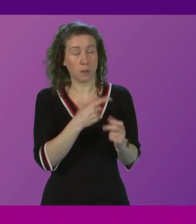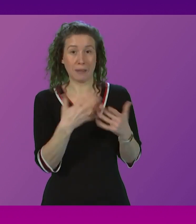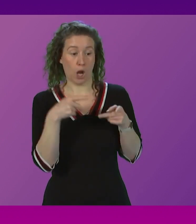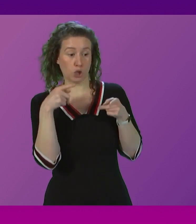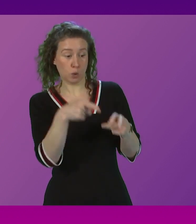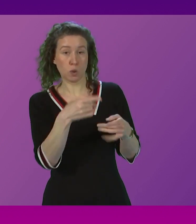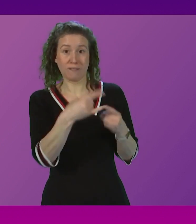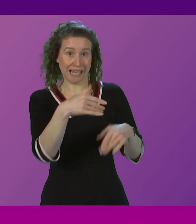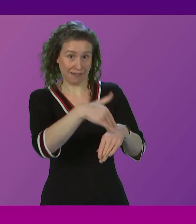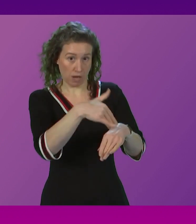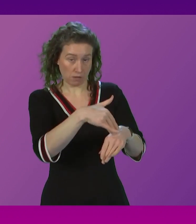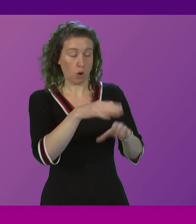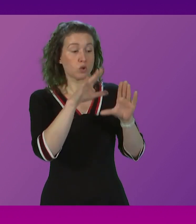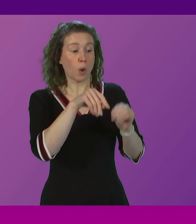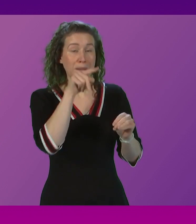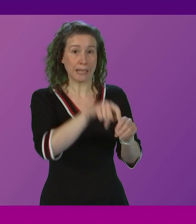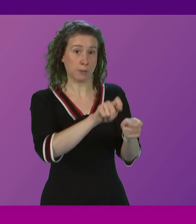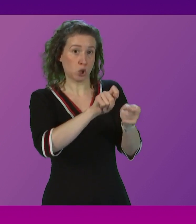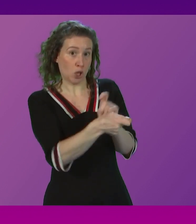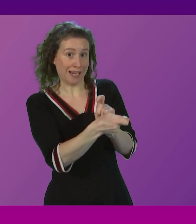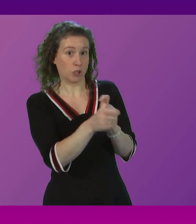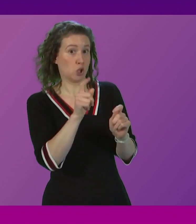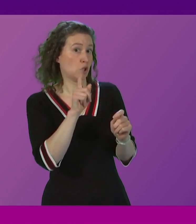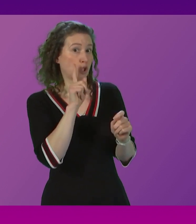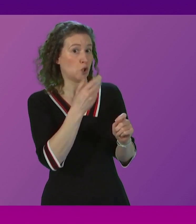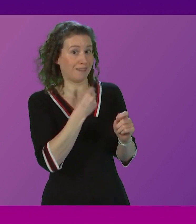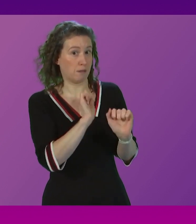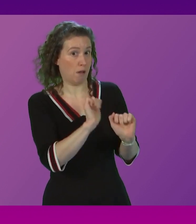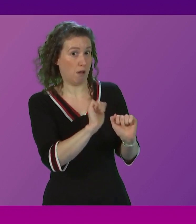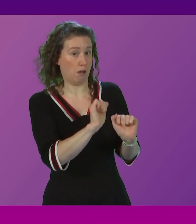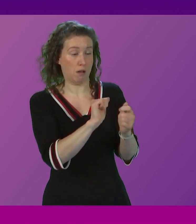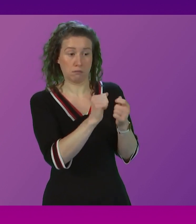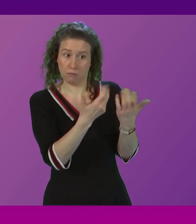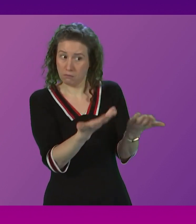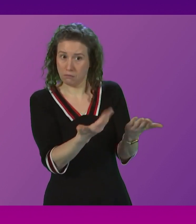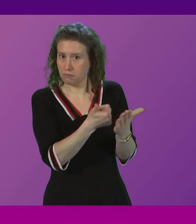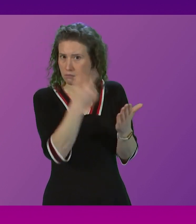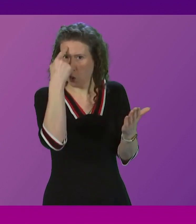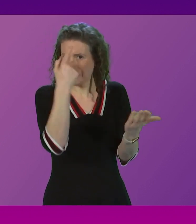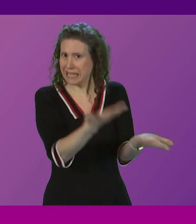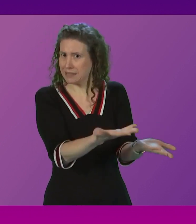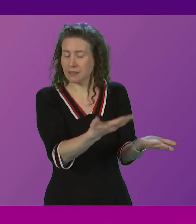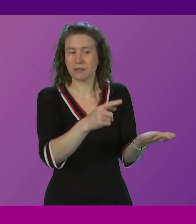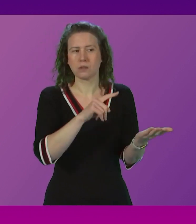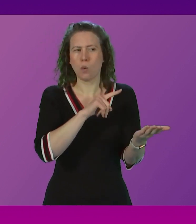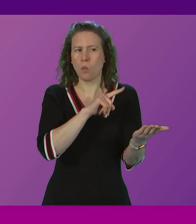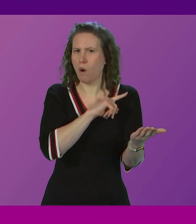from changing gender is common sense. What is it that the First Minister and half this Parliament